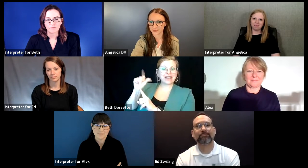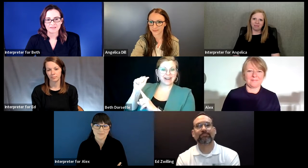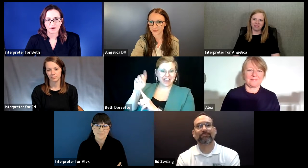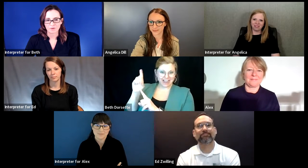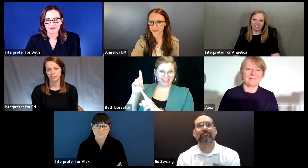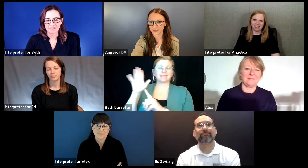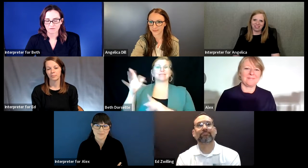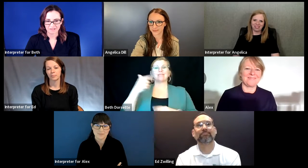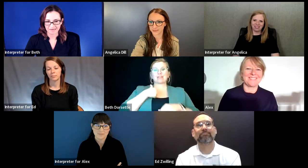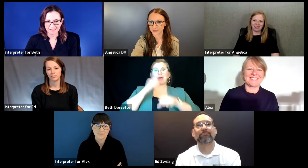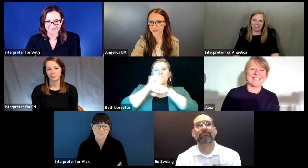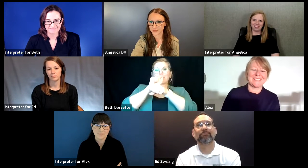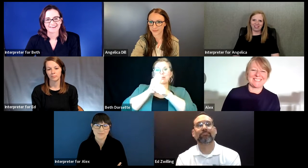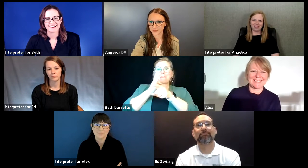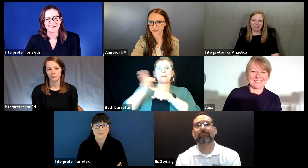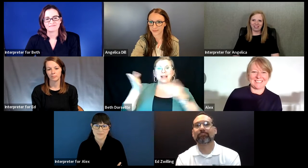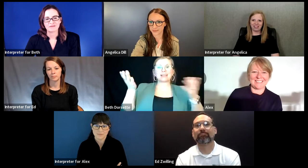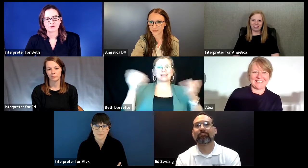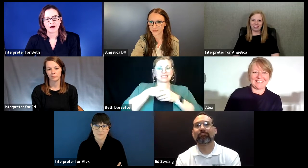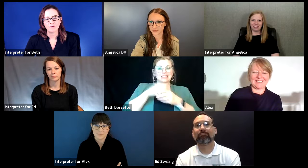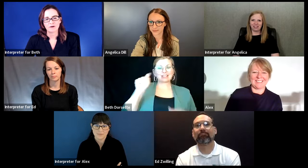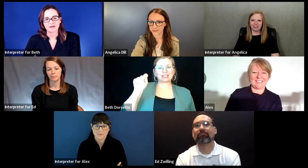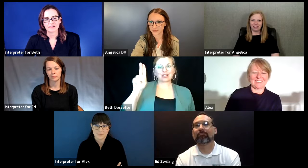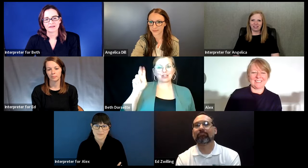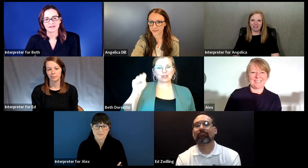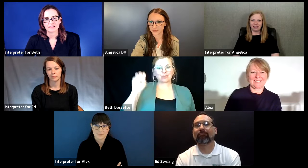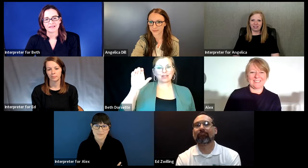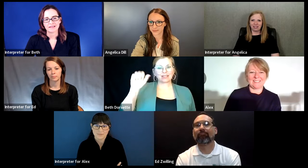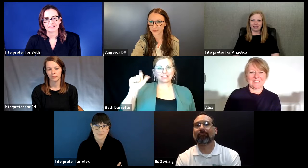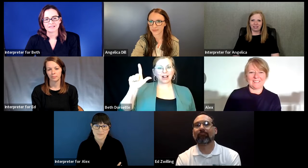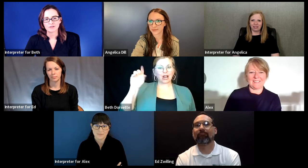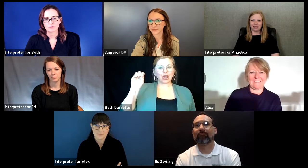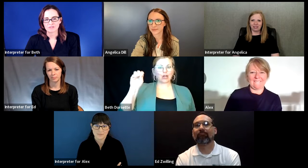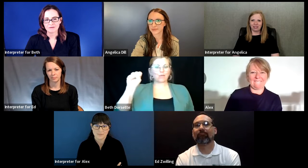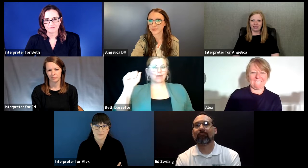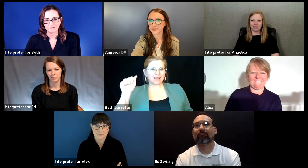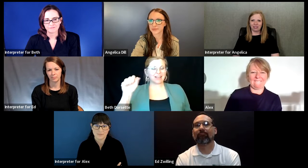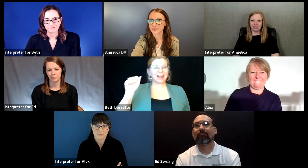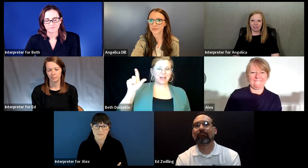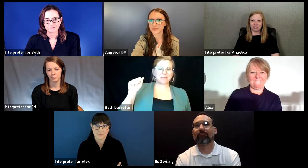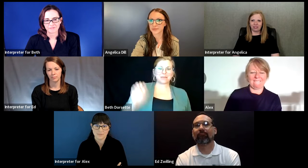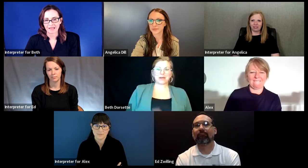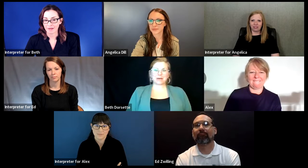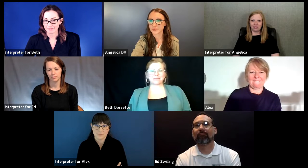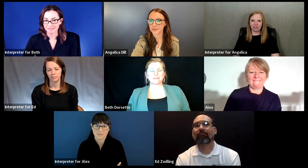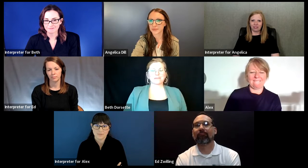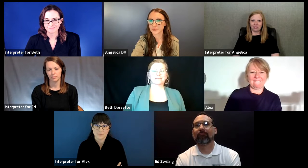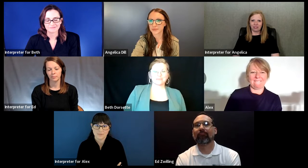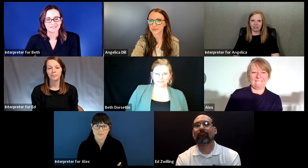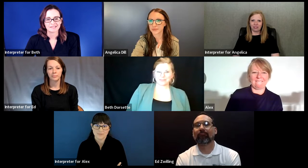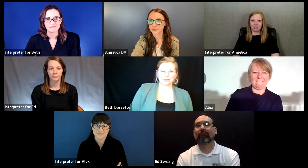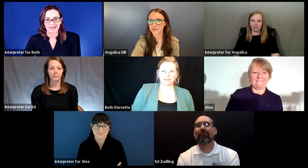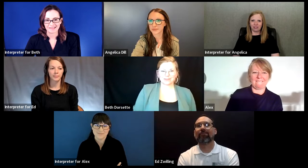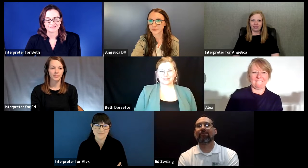Formerly known as Oberlin so I work in Tuscaloosa, Alabama.